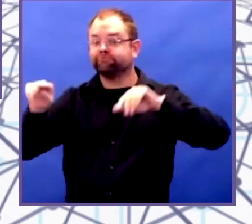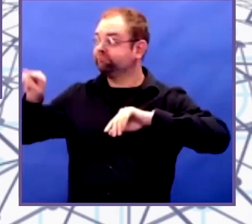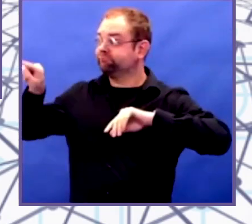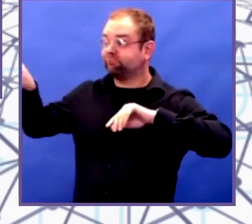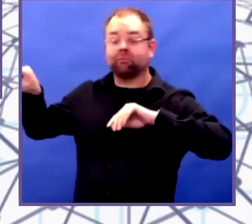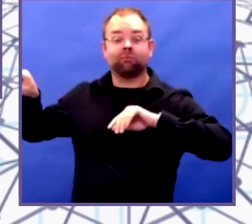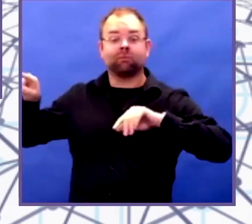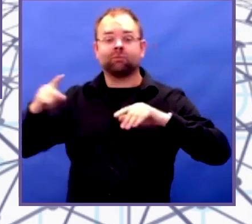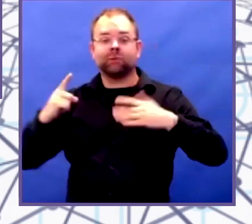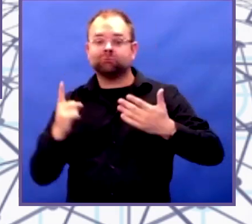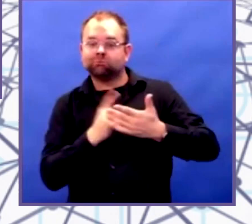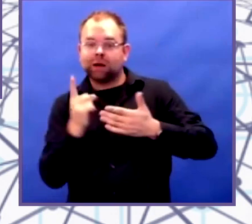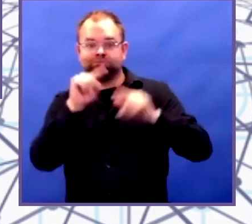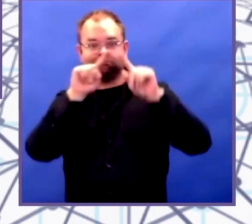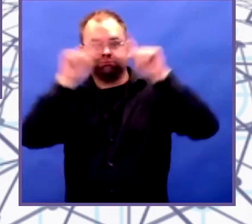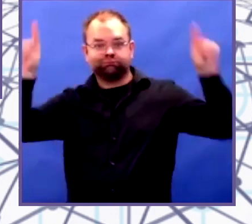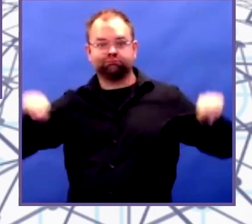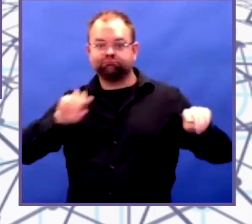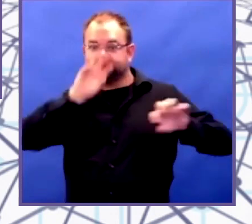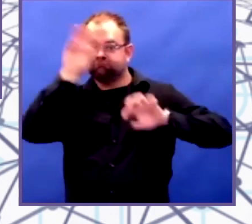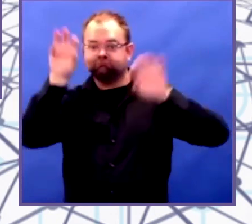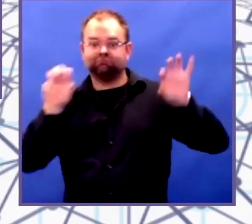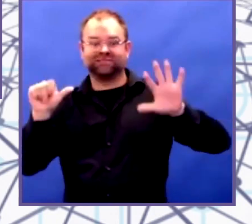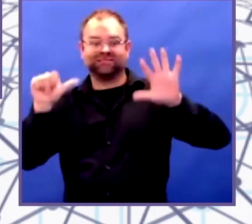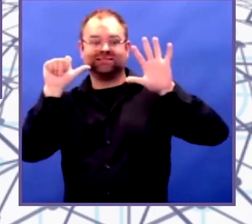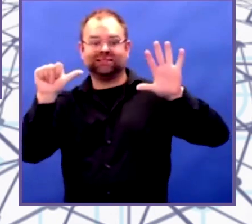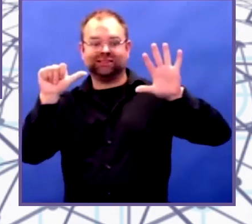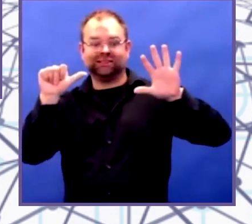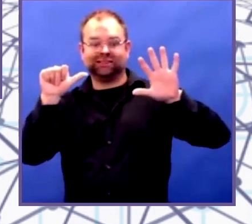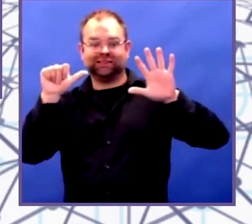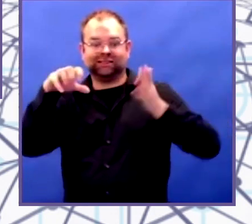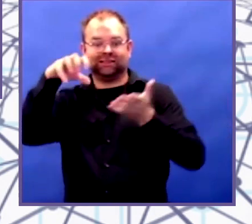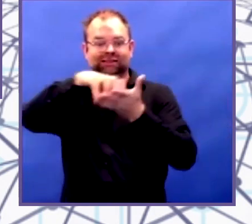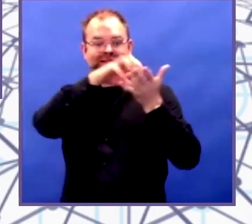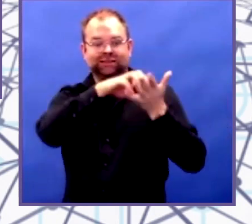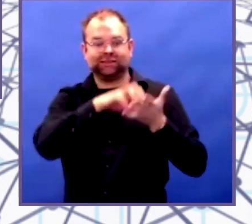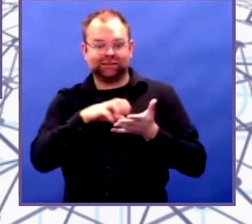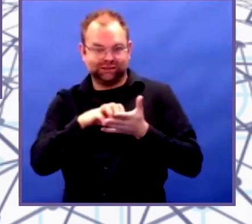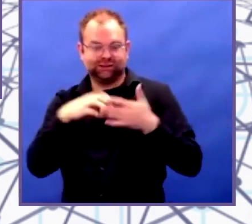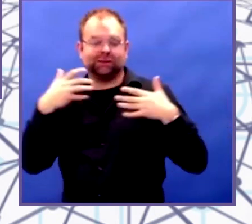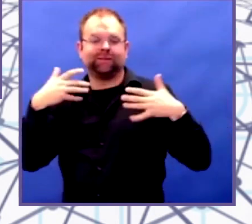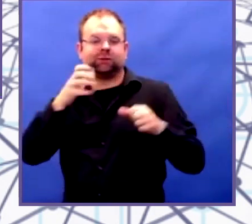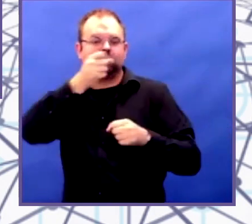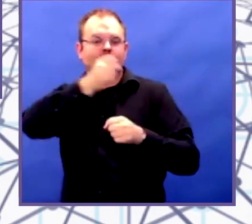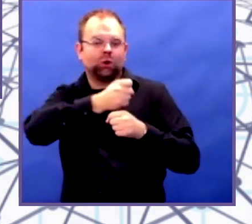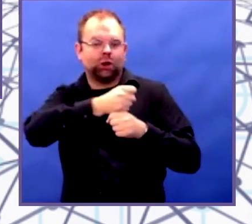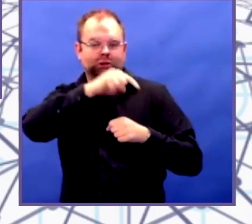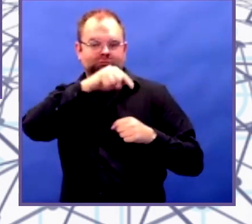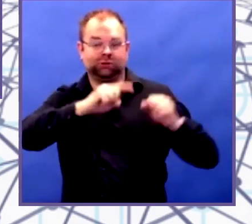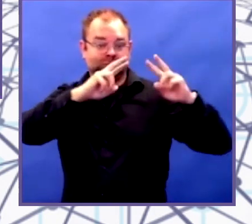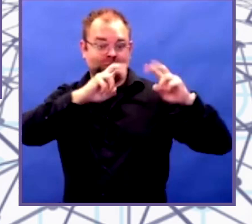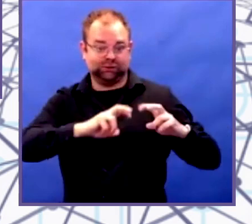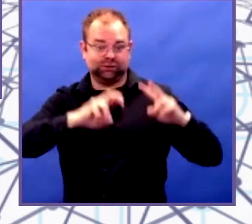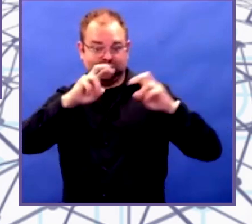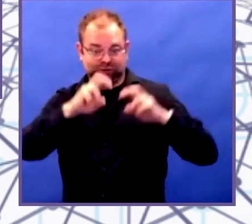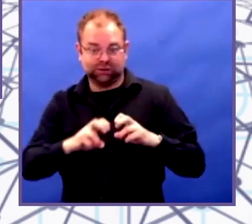So starting with Ulanbatar in Mongolia is highlighted with a list of the partner logos that we worked with there.